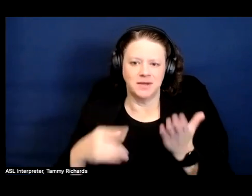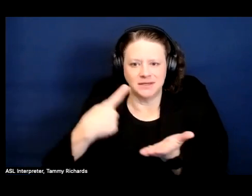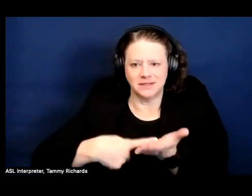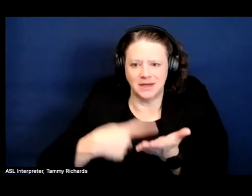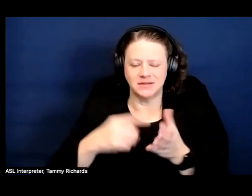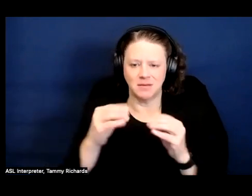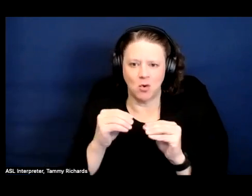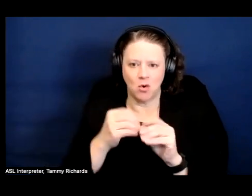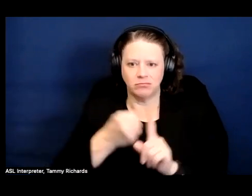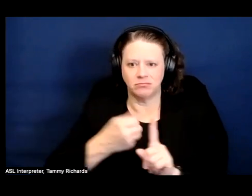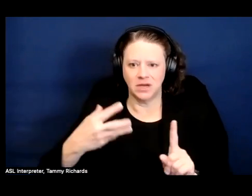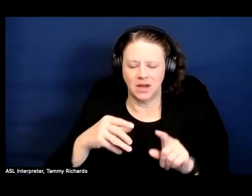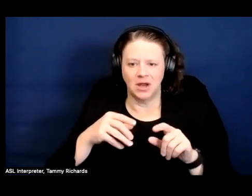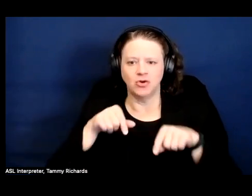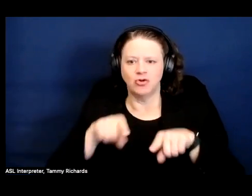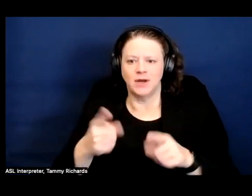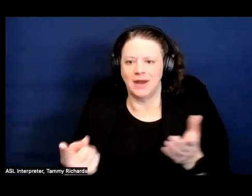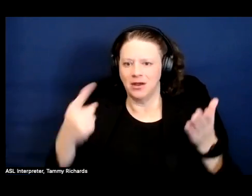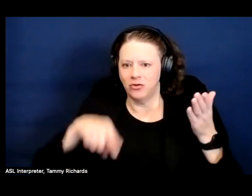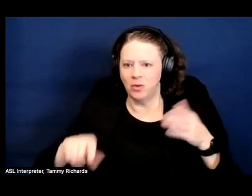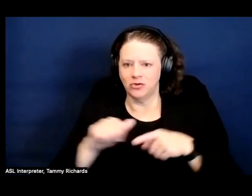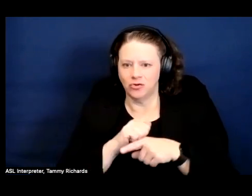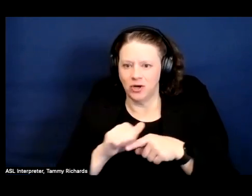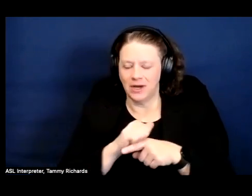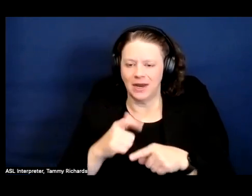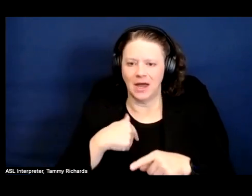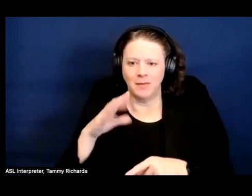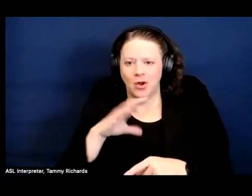when the government's gonna be paying everything other than the tenant's portion.